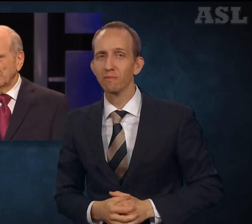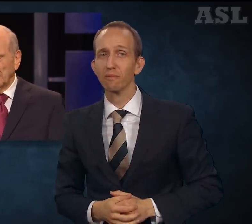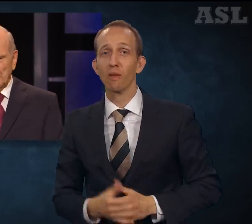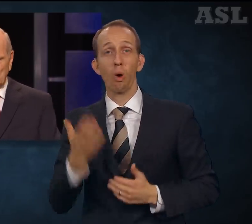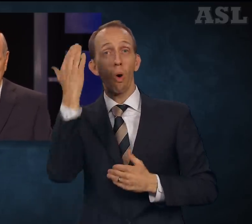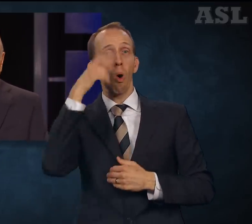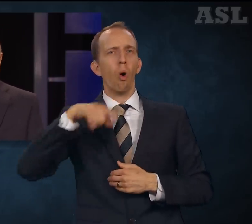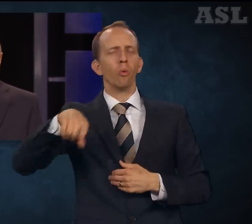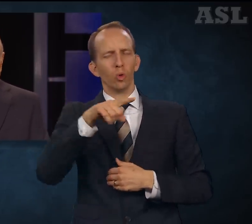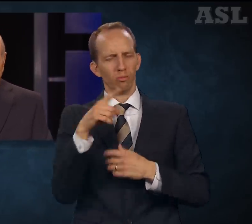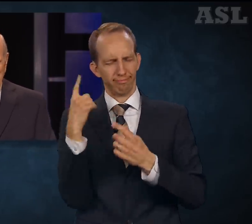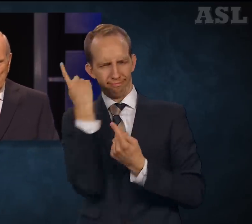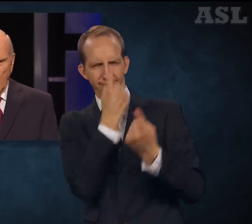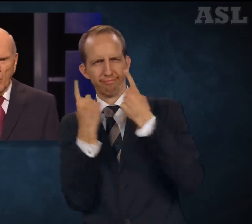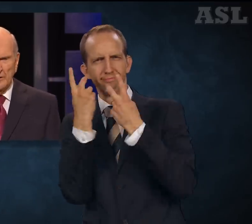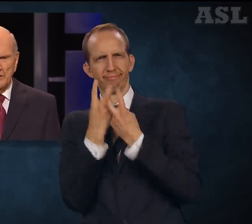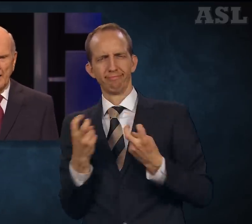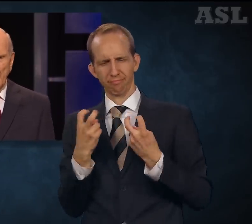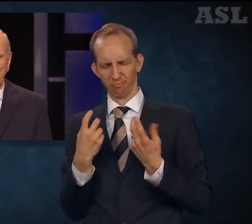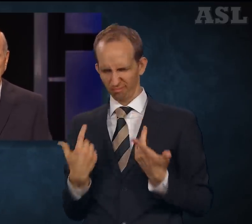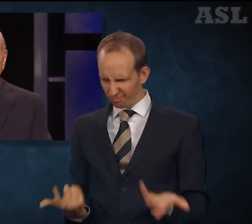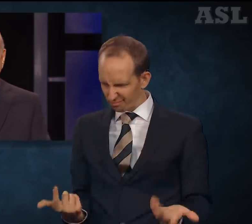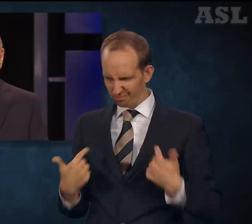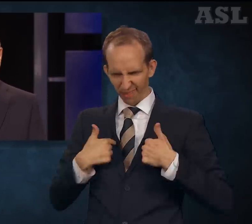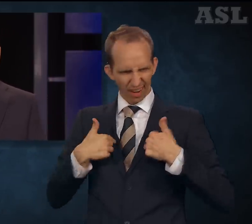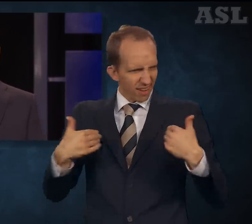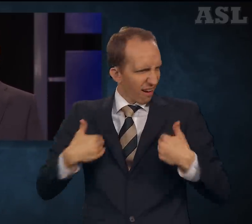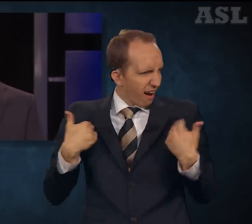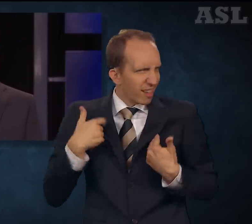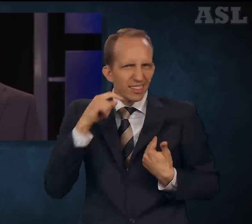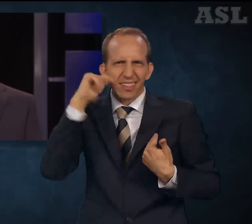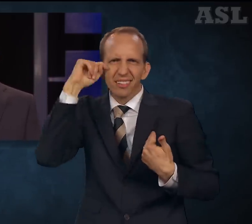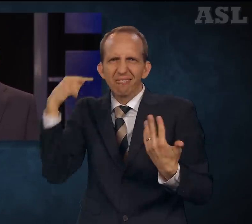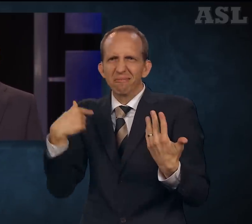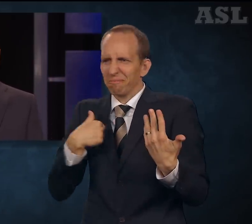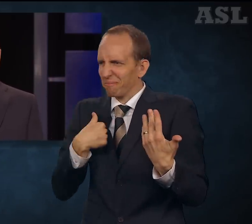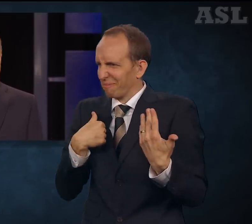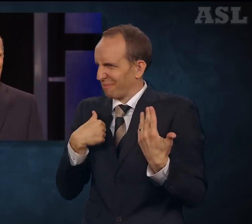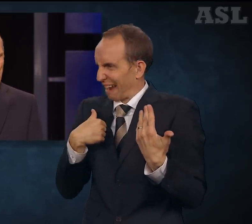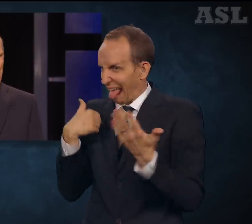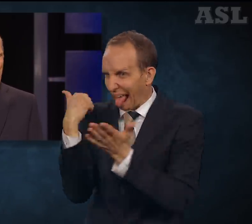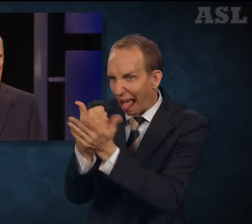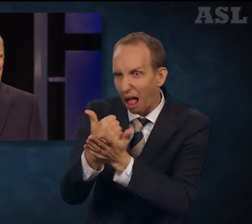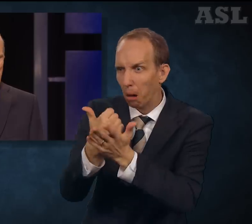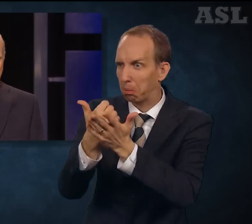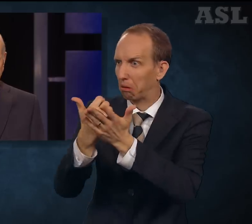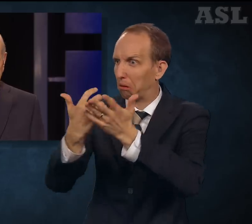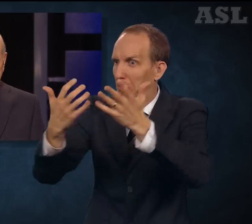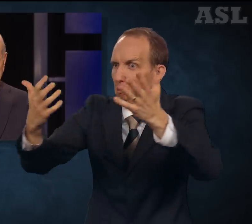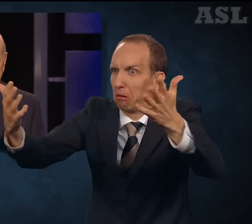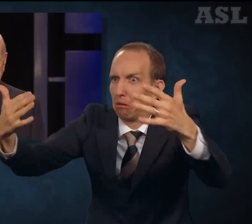NOW, I HOPE YOU ARE ASKING